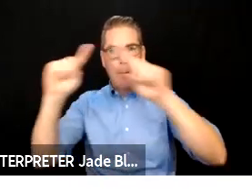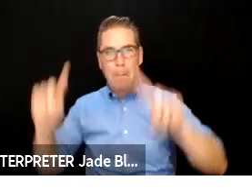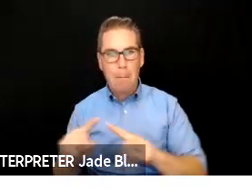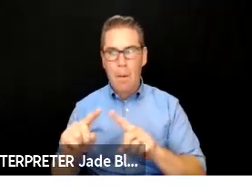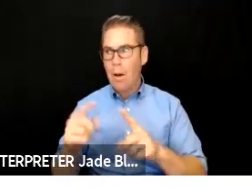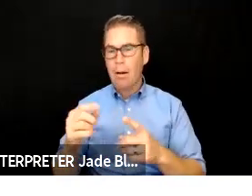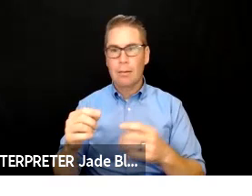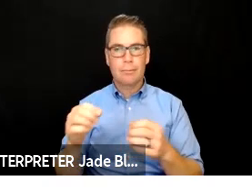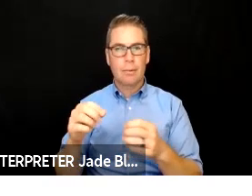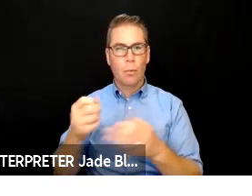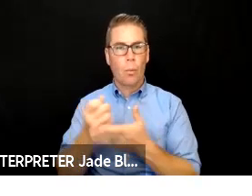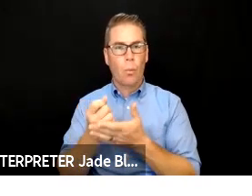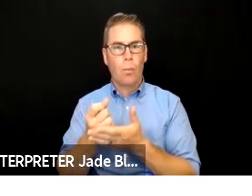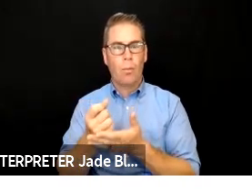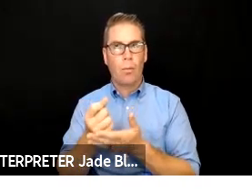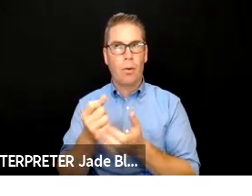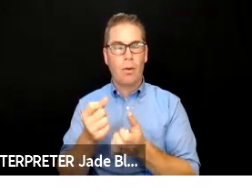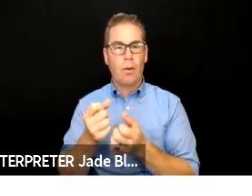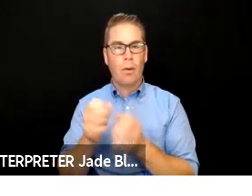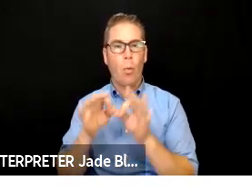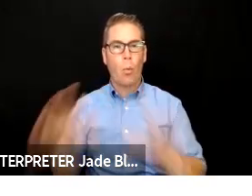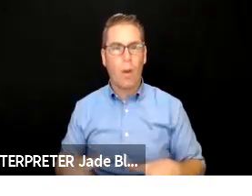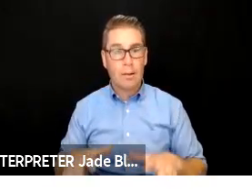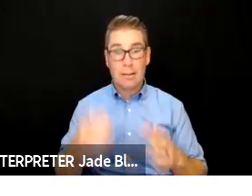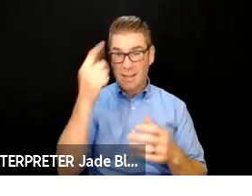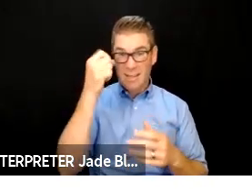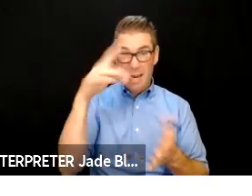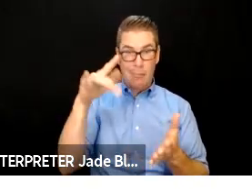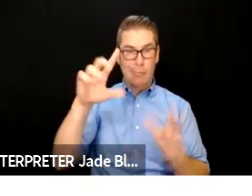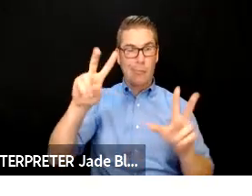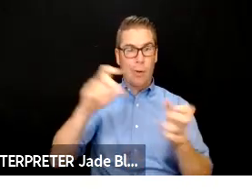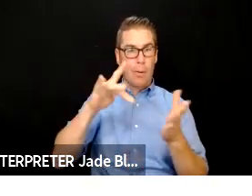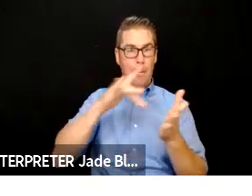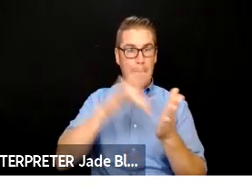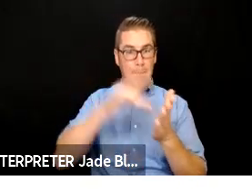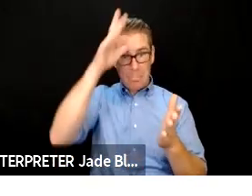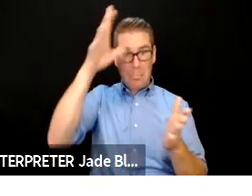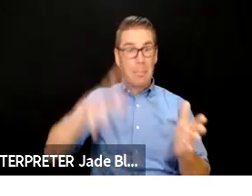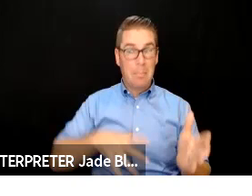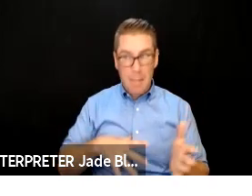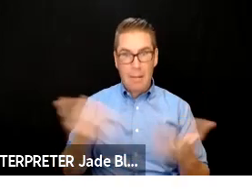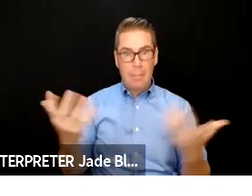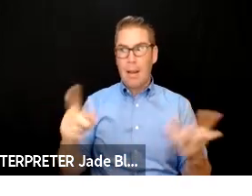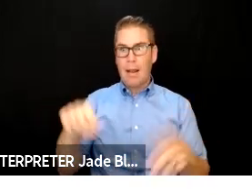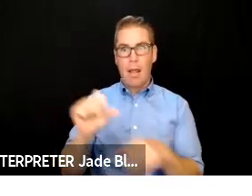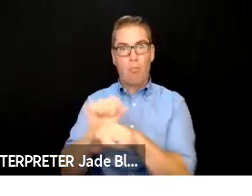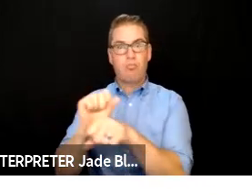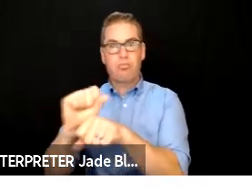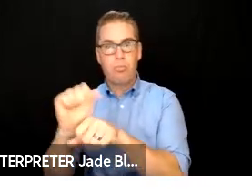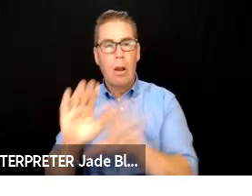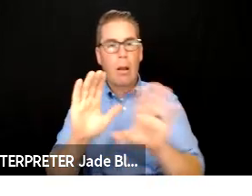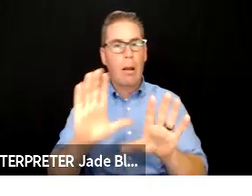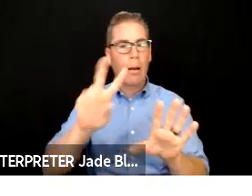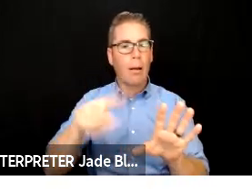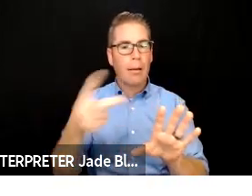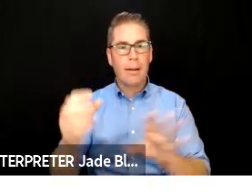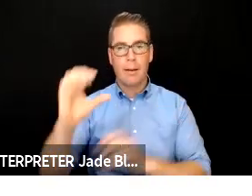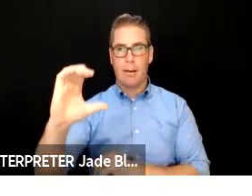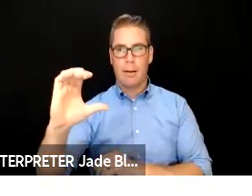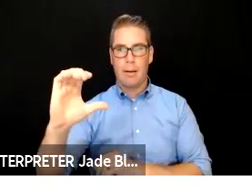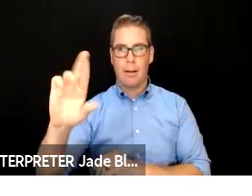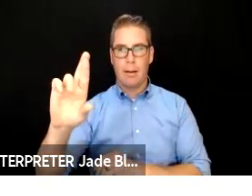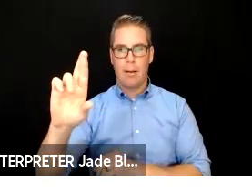Enter Creative Commons Creative Commons wanted to find an easy way to help people tell the world upfront that they want to allow some uses of their work.